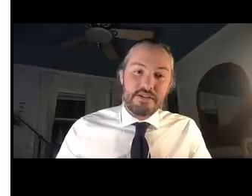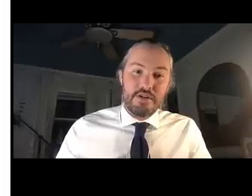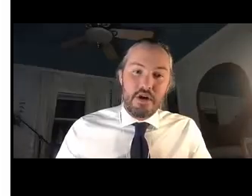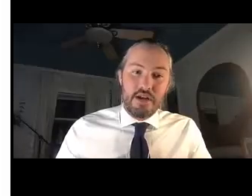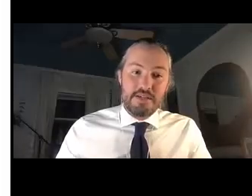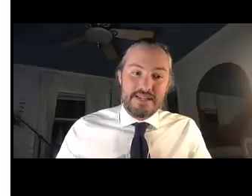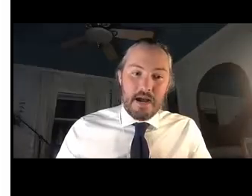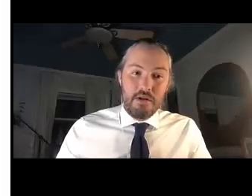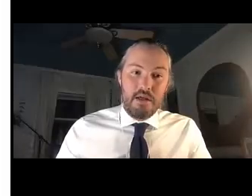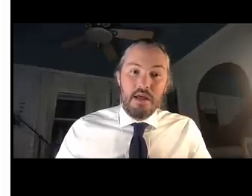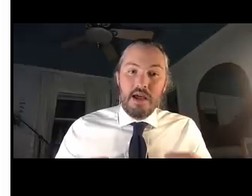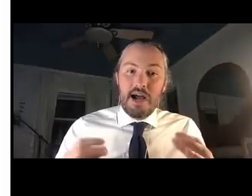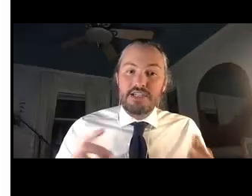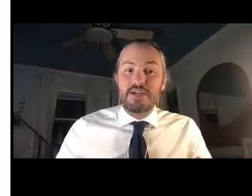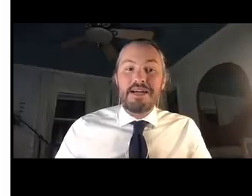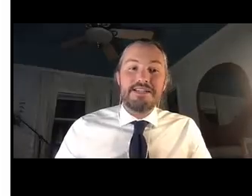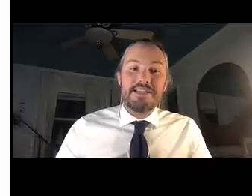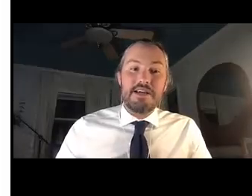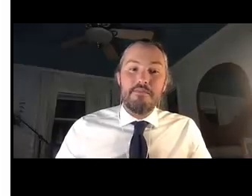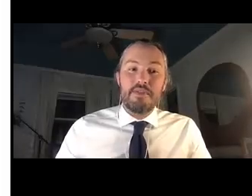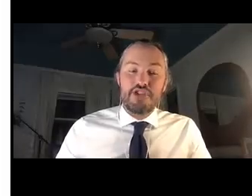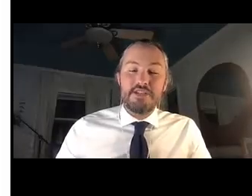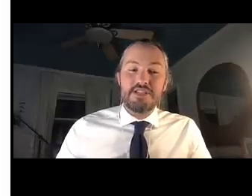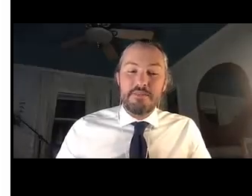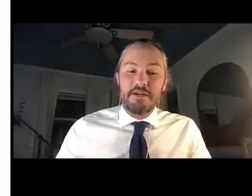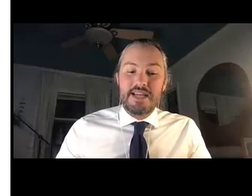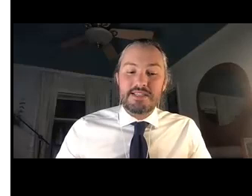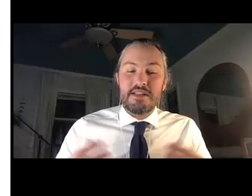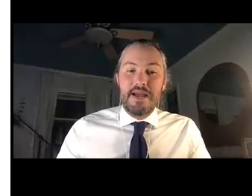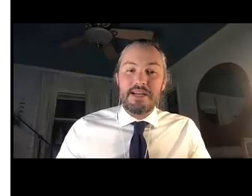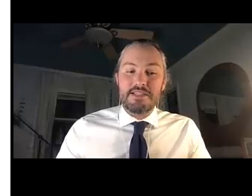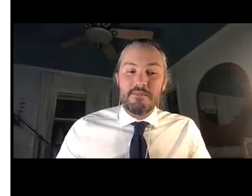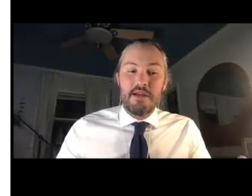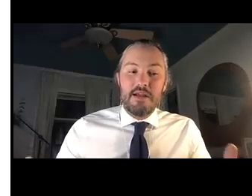note number down. So we're expecting to see some changes to the bill text to the mechanism